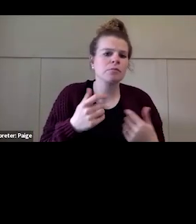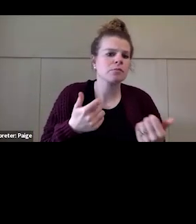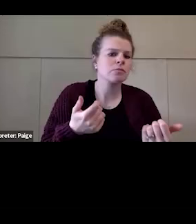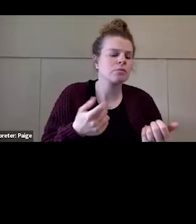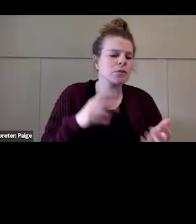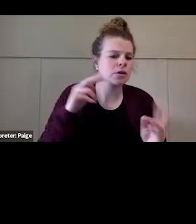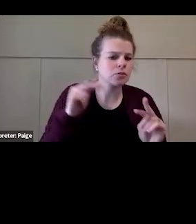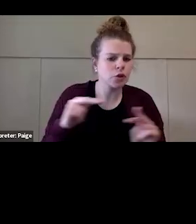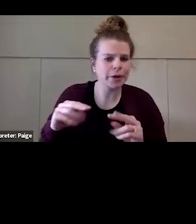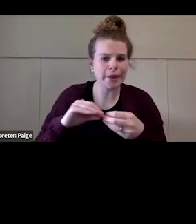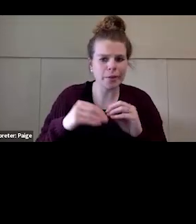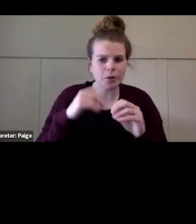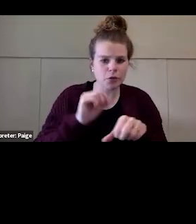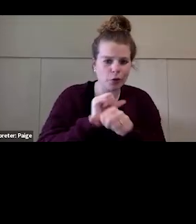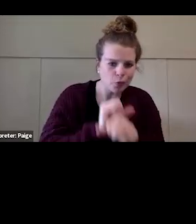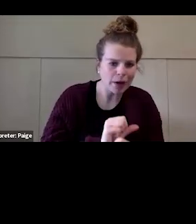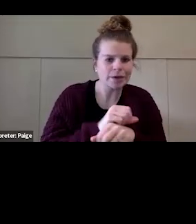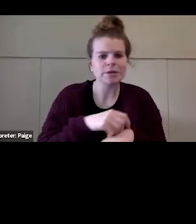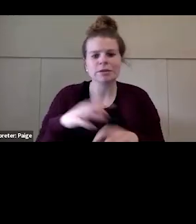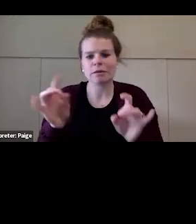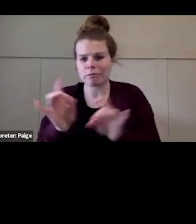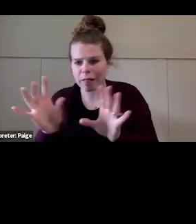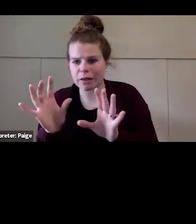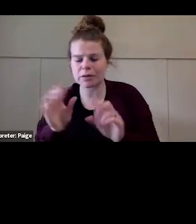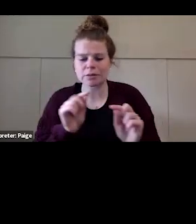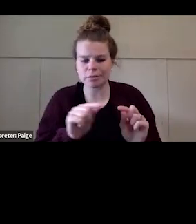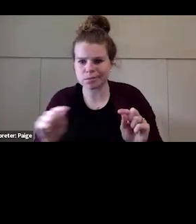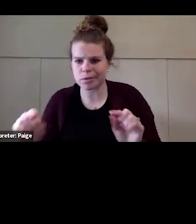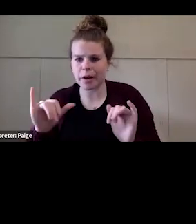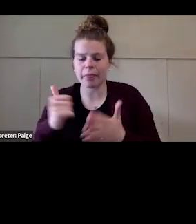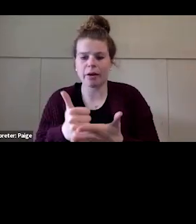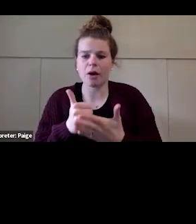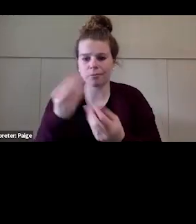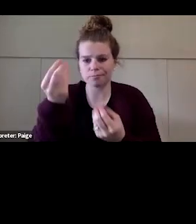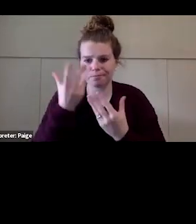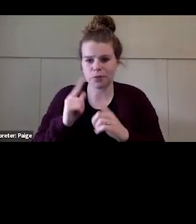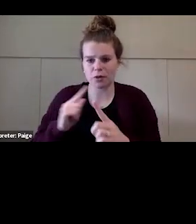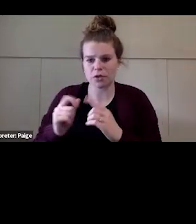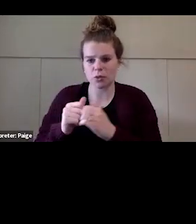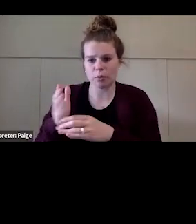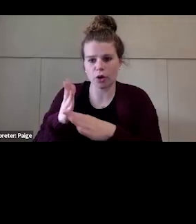And so we reviewed that data and that really helped inform those conversations with our partners about what types of calls